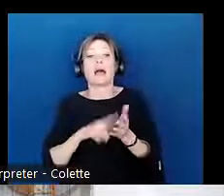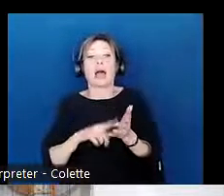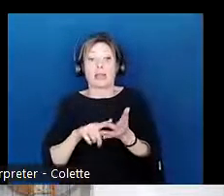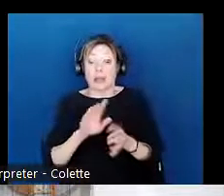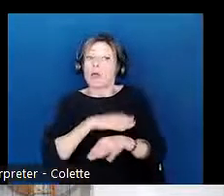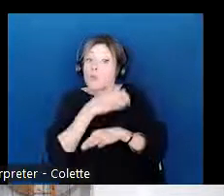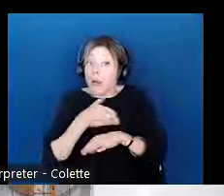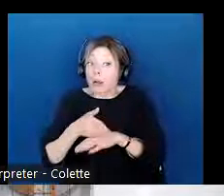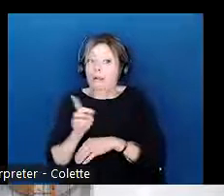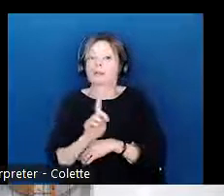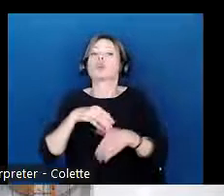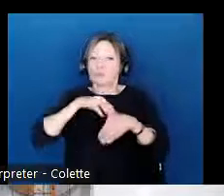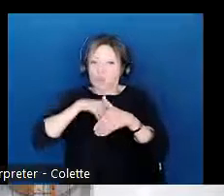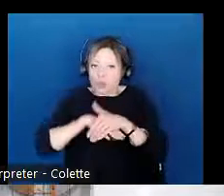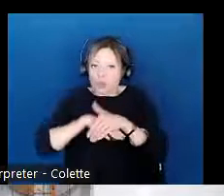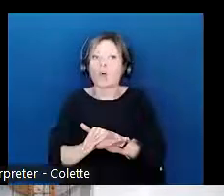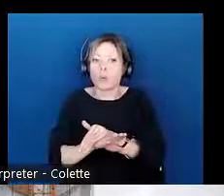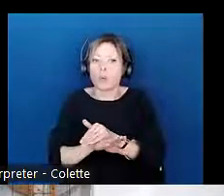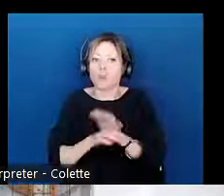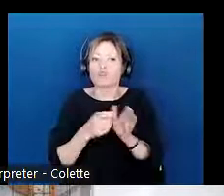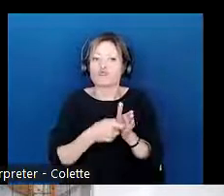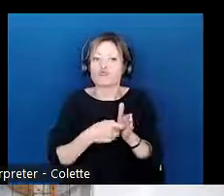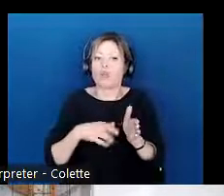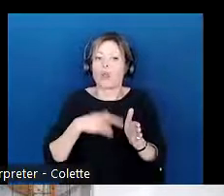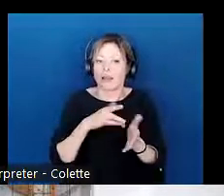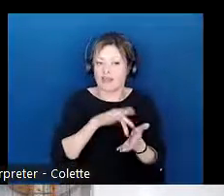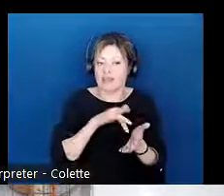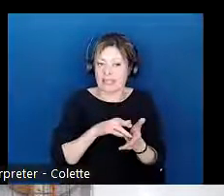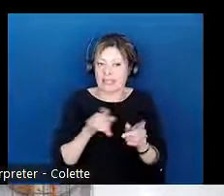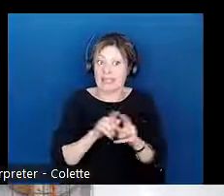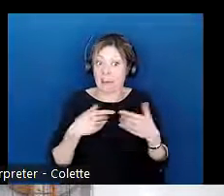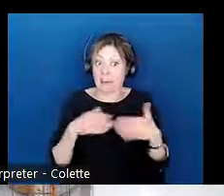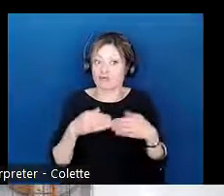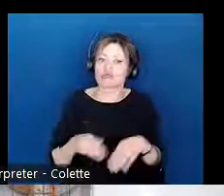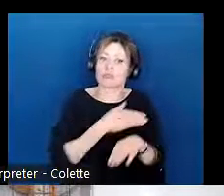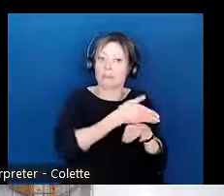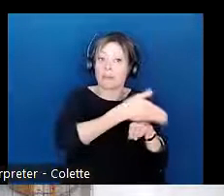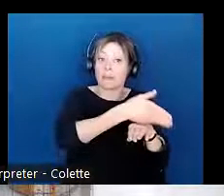into the same entrance as the Rural Life Centre but then you can actually drive up so the Rural